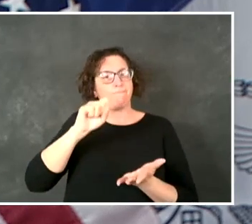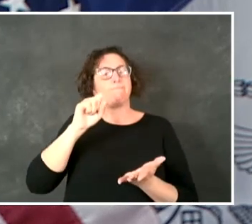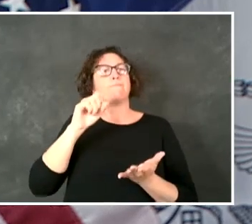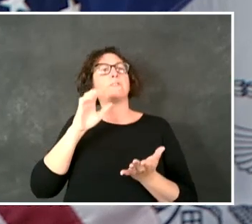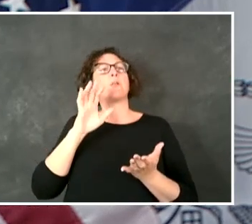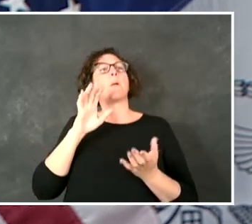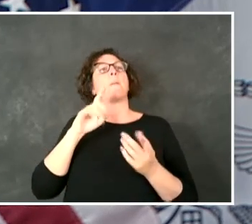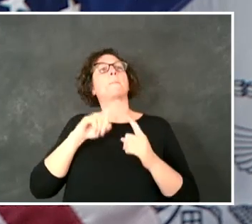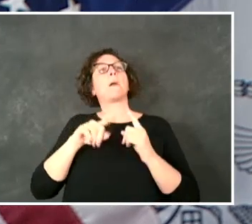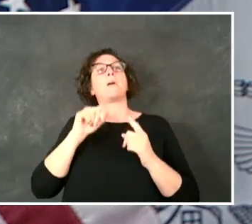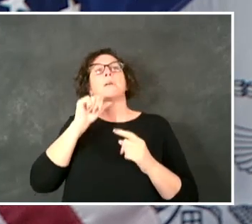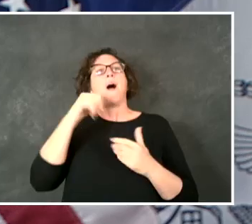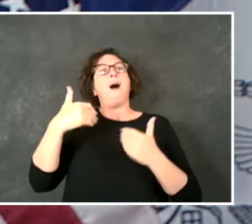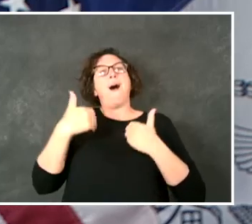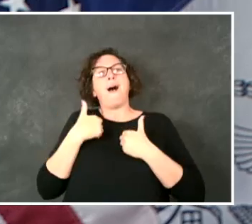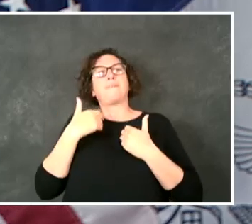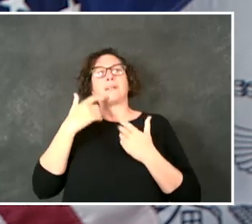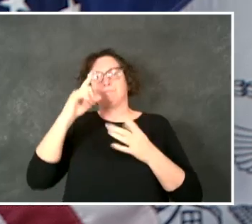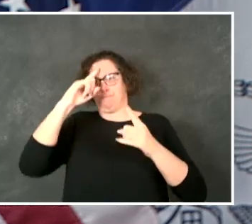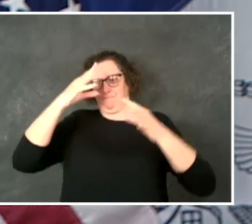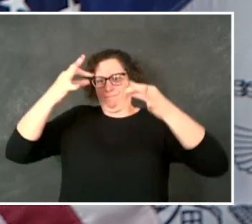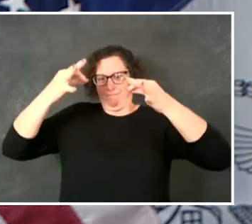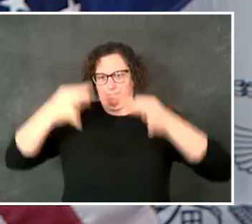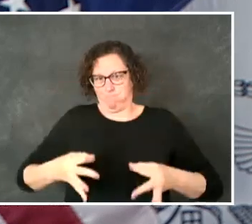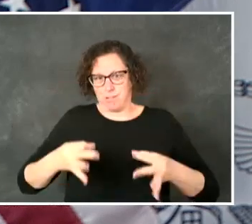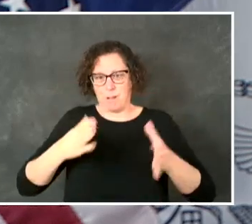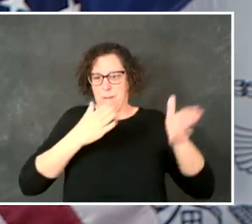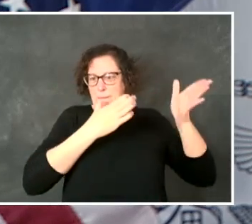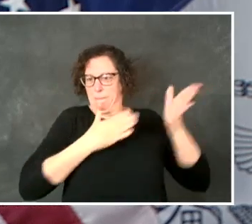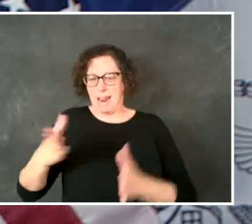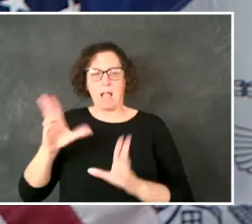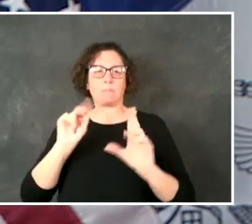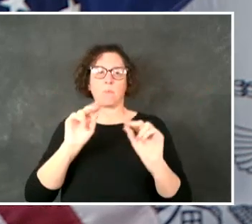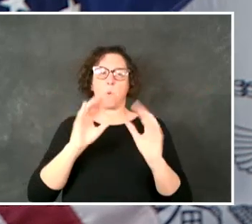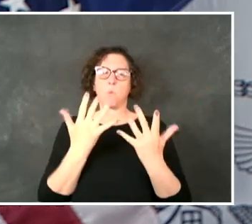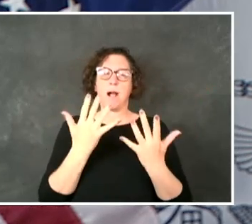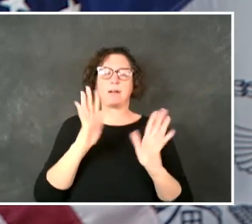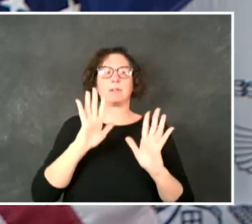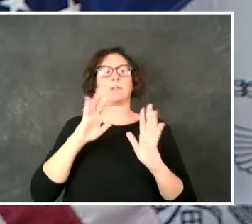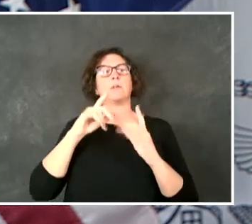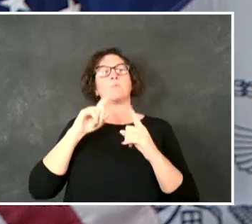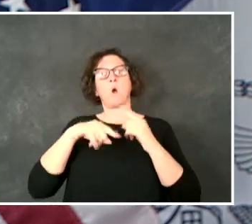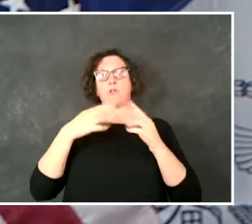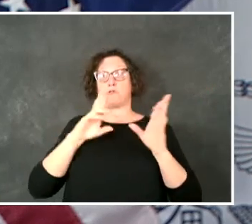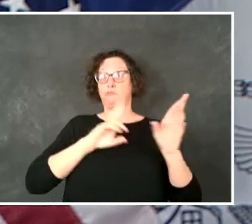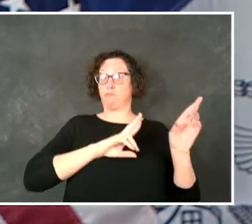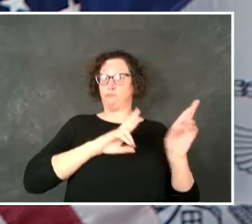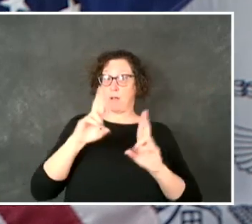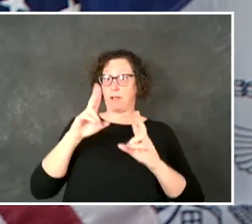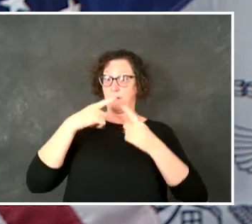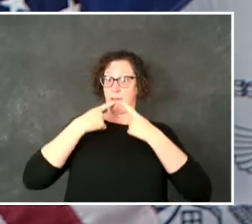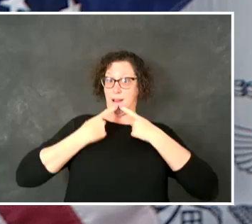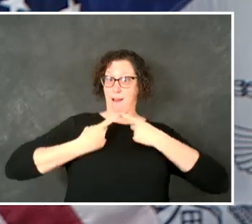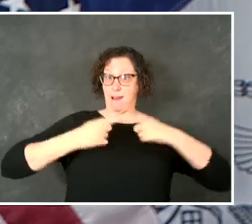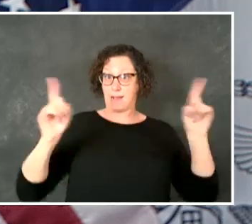I THI TH'S A VERY INTERTESING IDEA. ASWE THOUGHT ABOUT, AND WE HAVE BEGUN